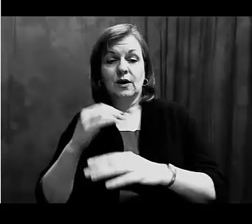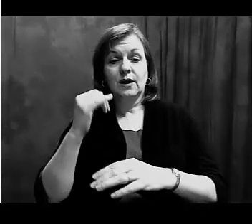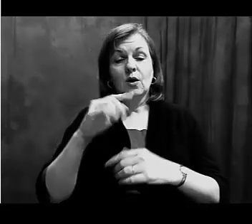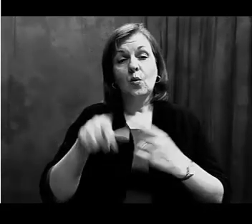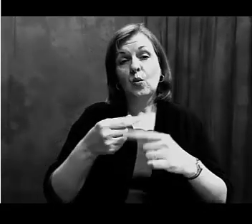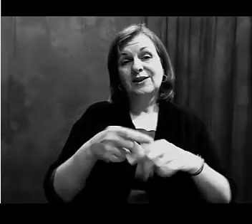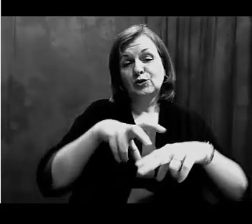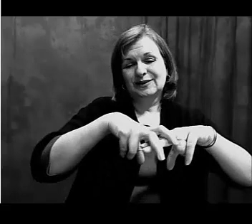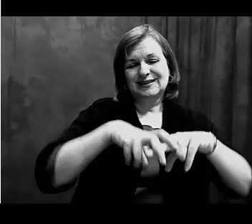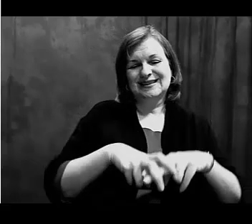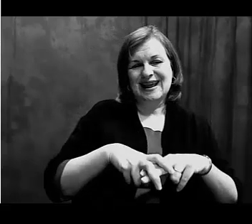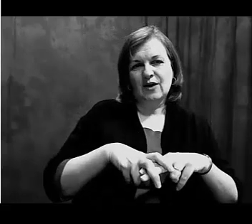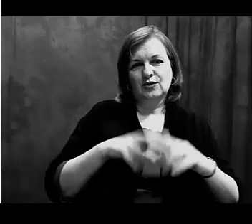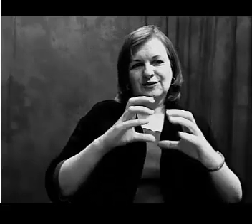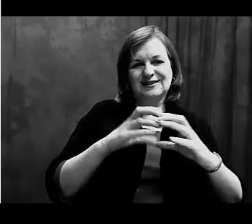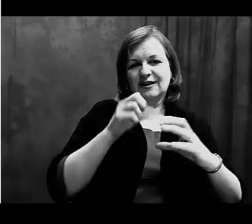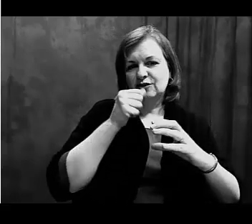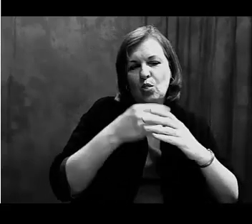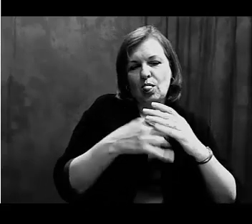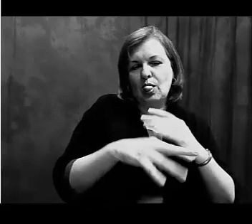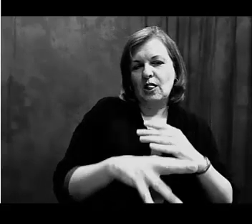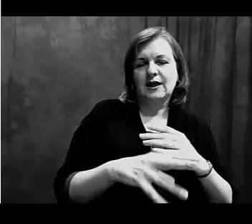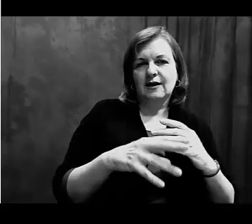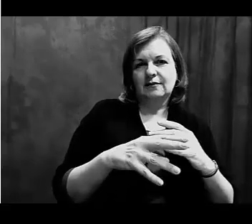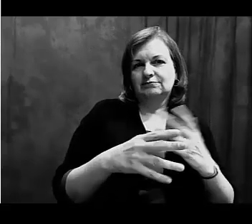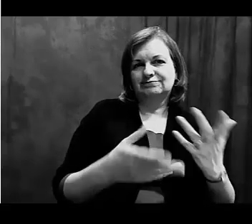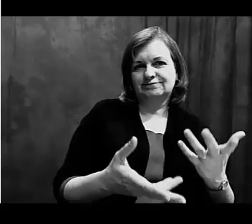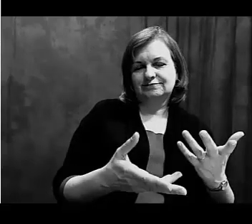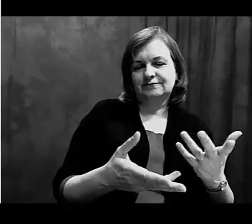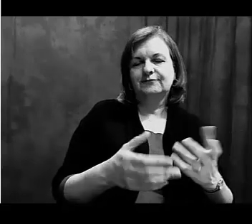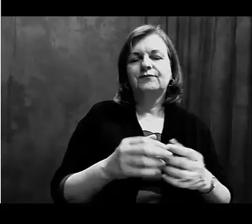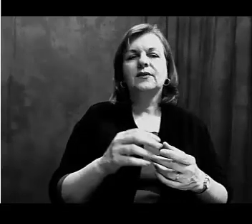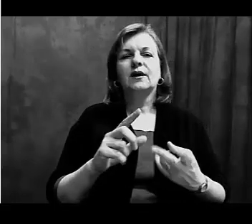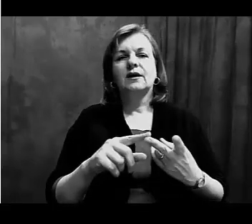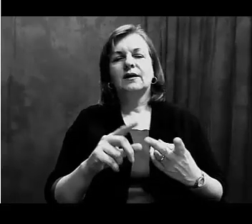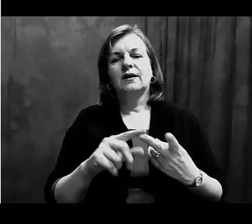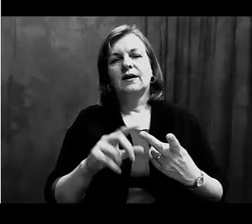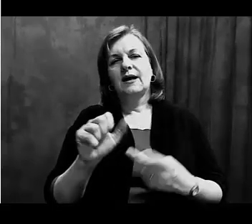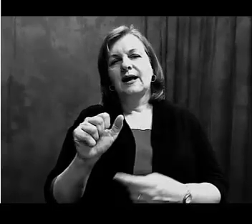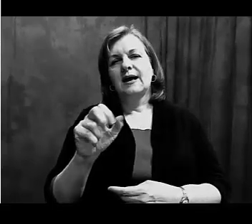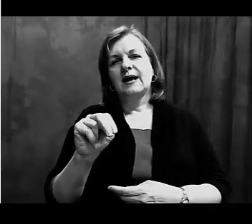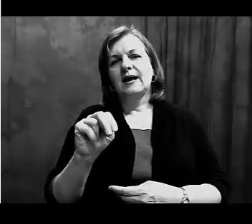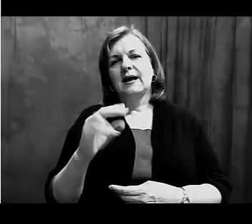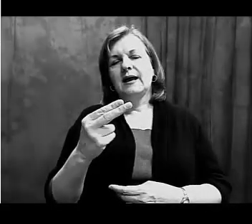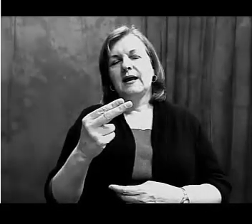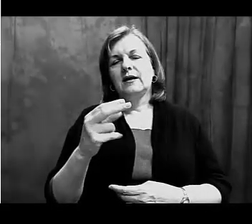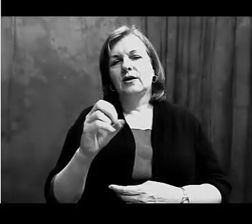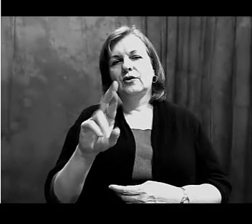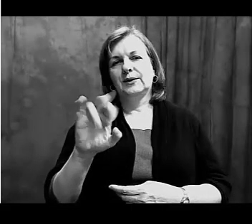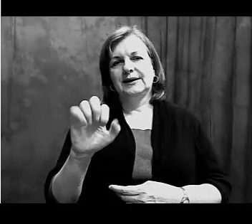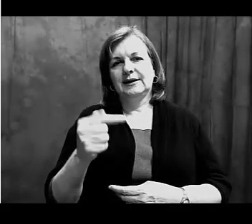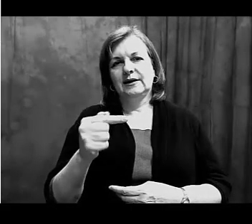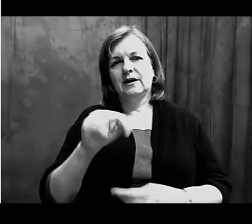so when you sit down on a chair your cells don't leak fluid everywhere -- that would be kind of gross!!!